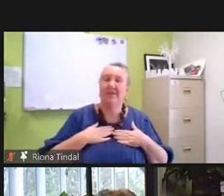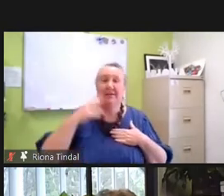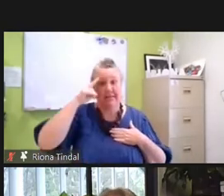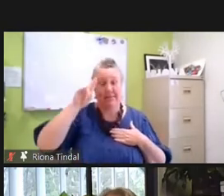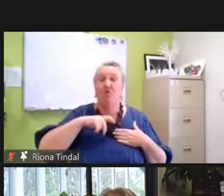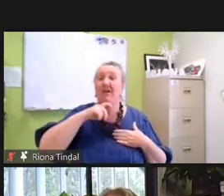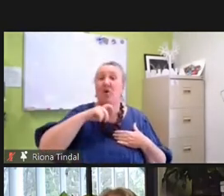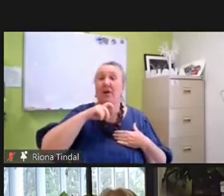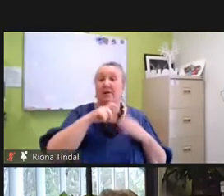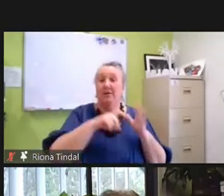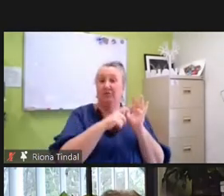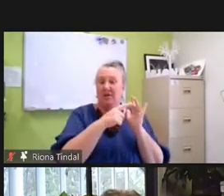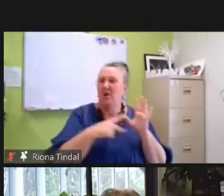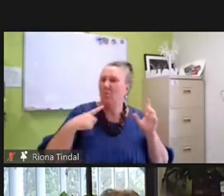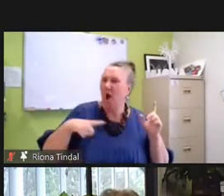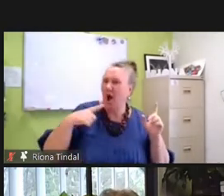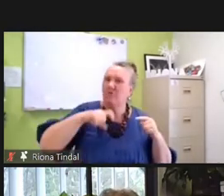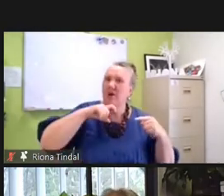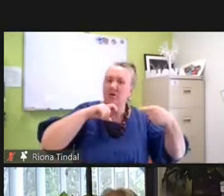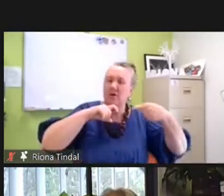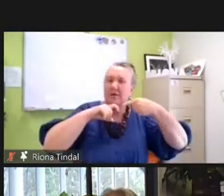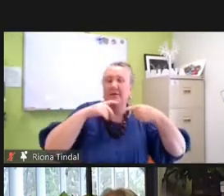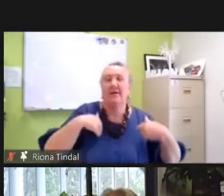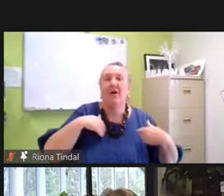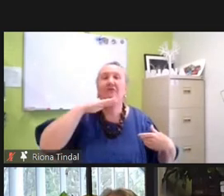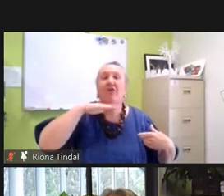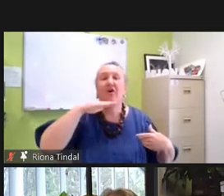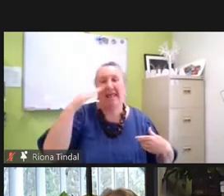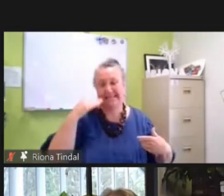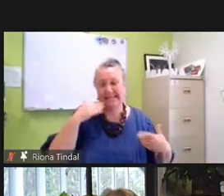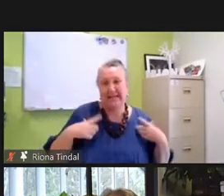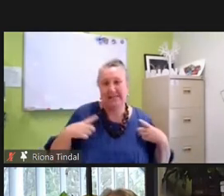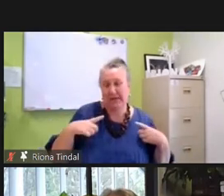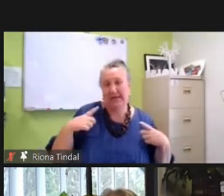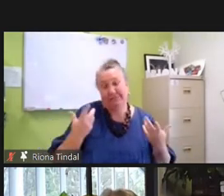That's a part of their identity. This is my sign name. You may ask why. It's because I'm